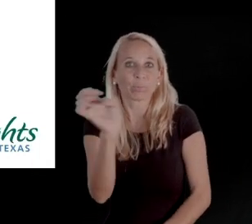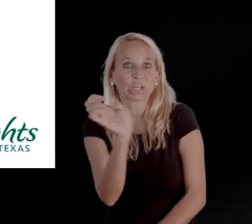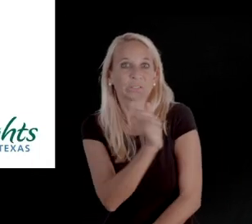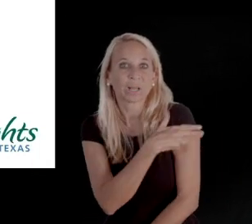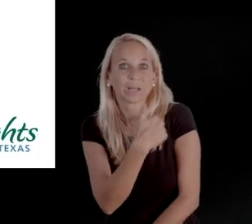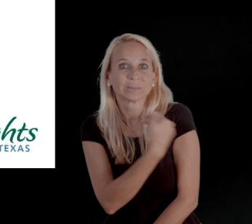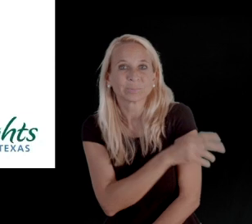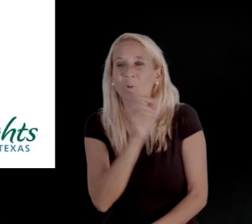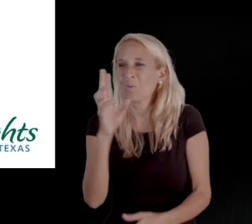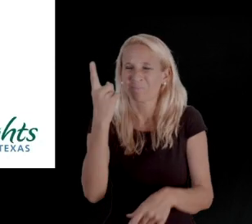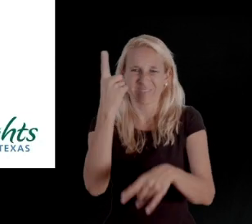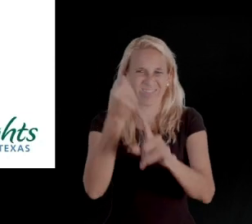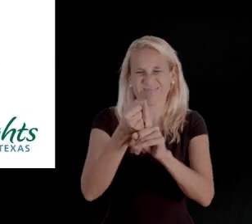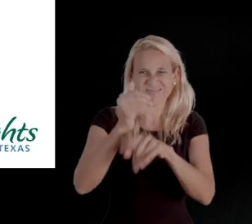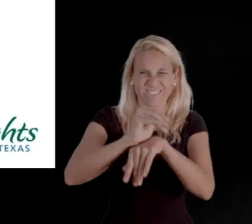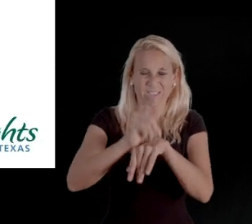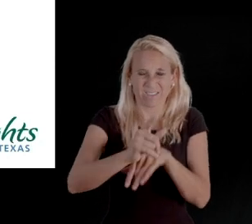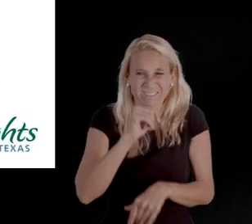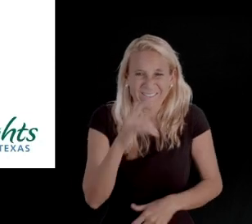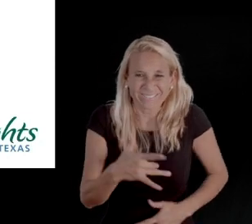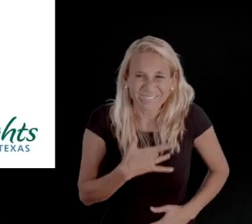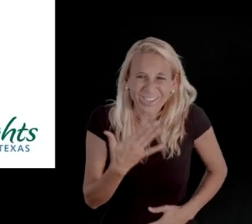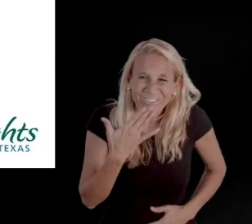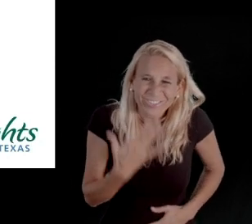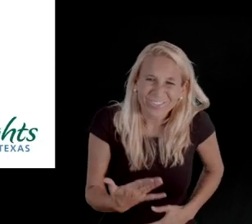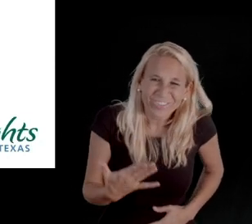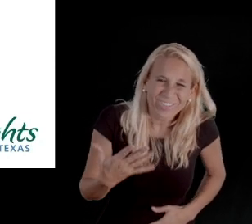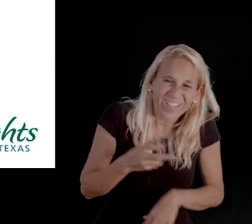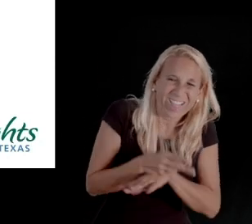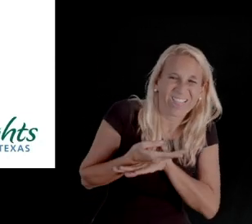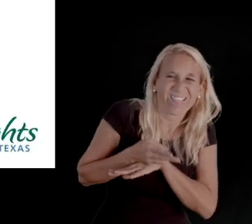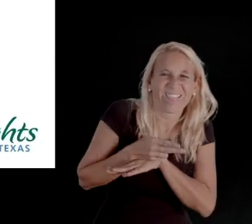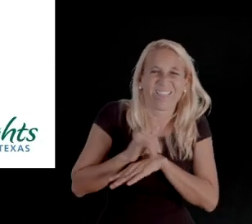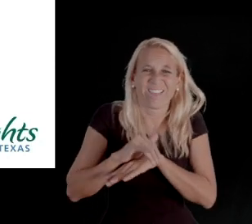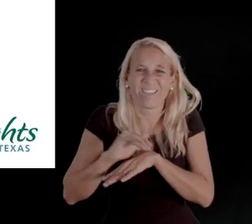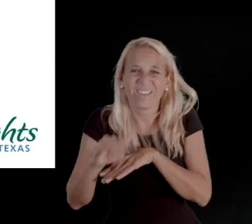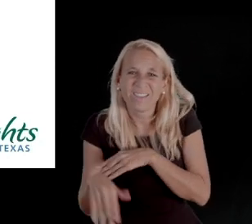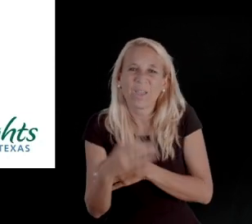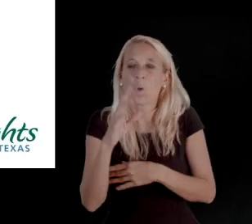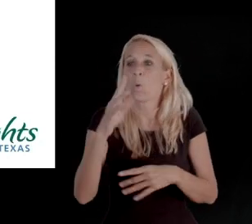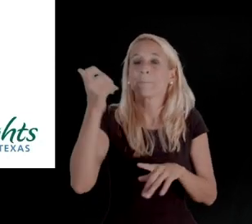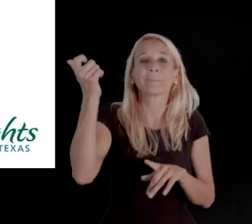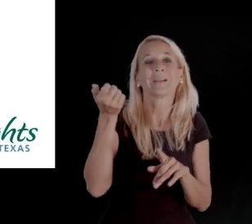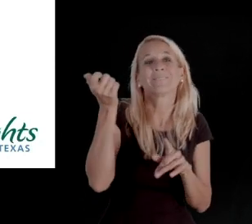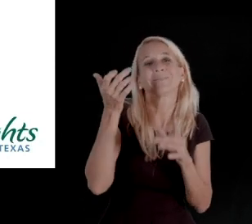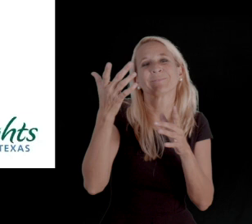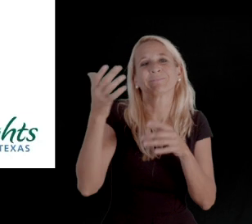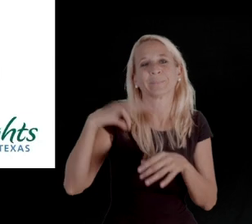just randomly and we're feeling good one night, the beneficiary themselves calls me or their